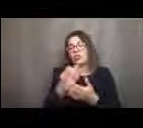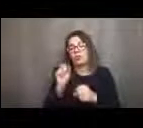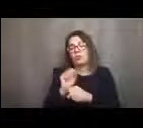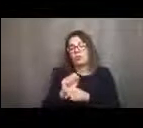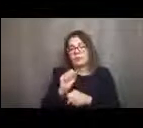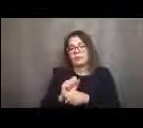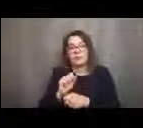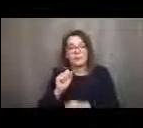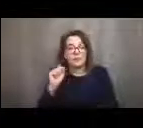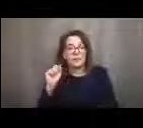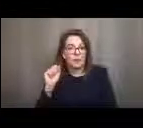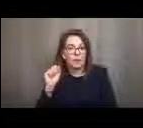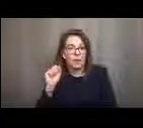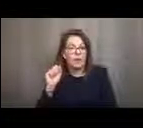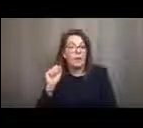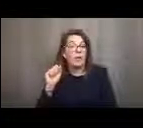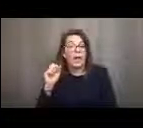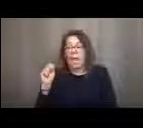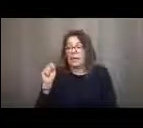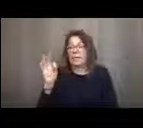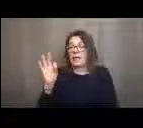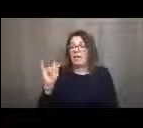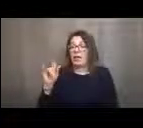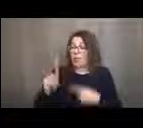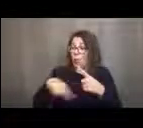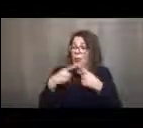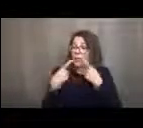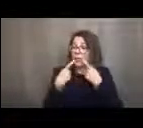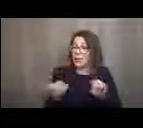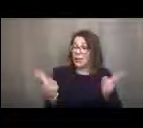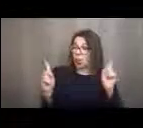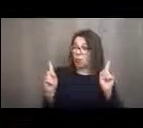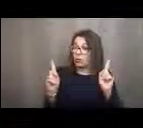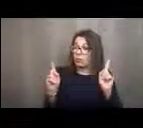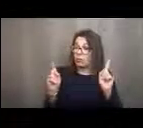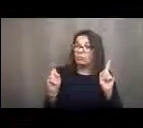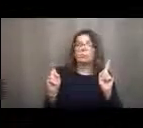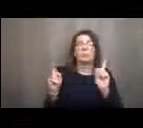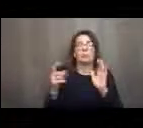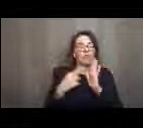So, when must SFIs be disclosed? Again, the regulation is very prescriptive.